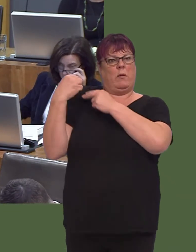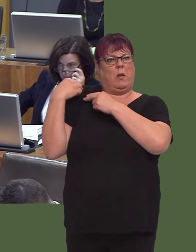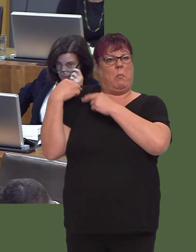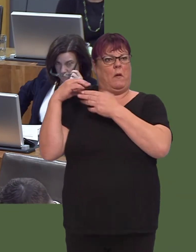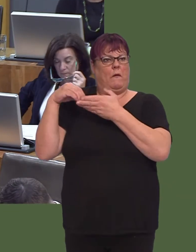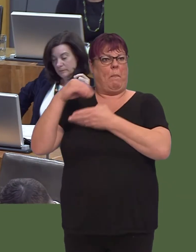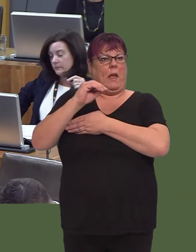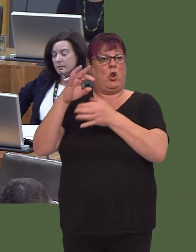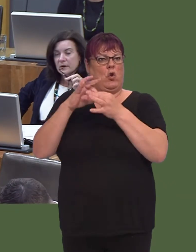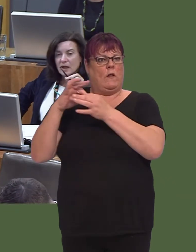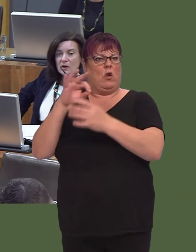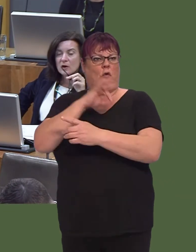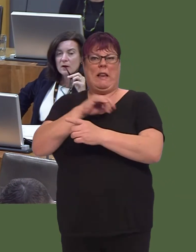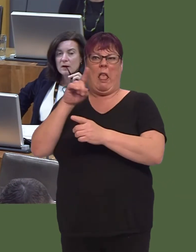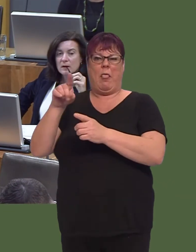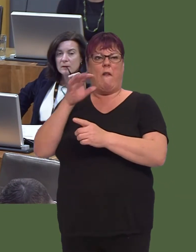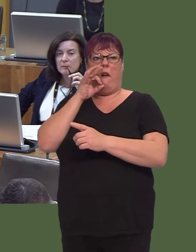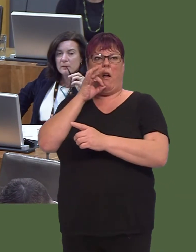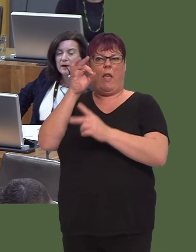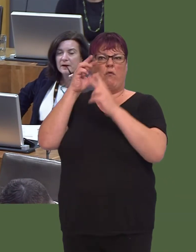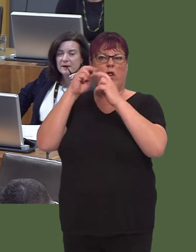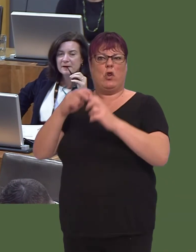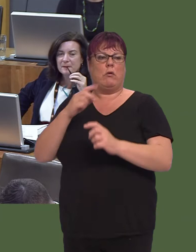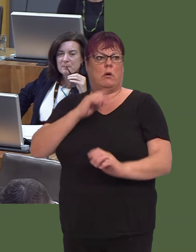for universal credit has commissioned a survey to say it's fine?